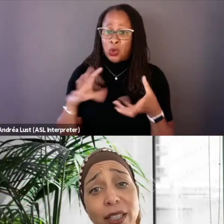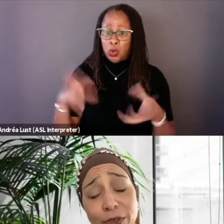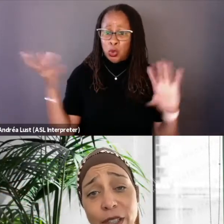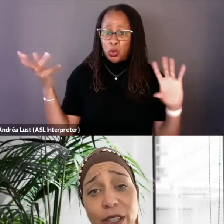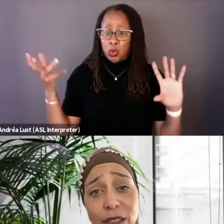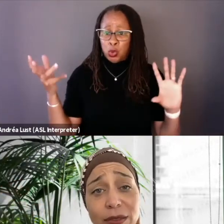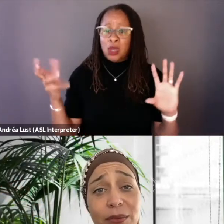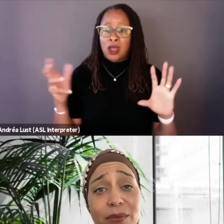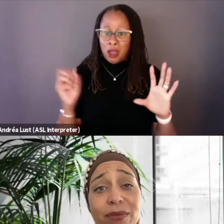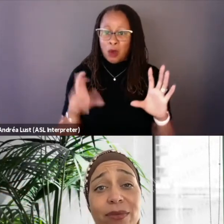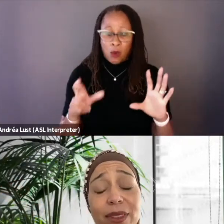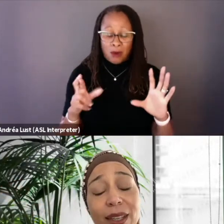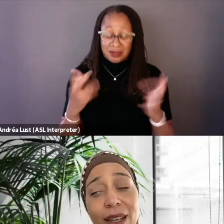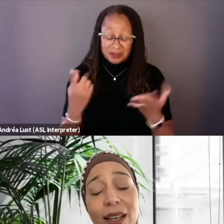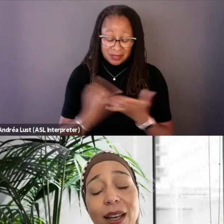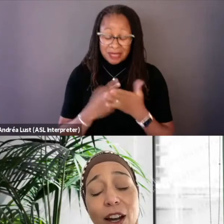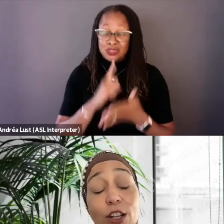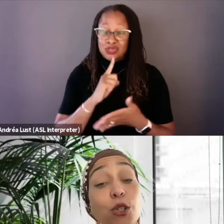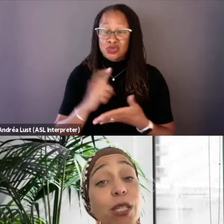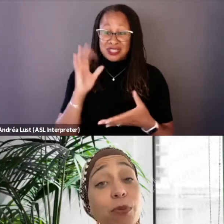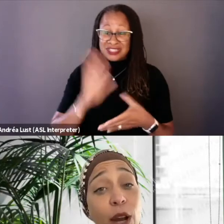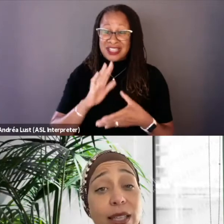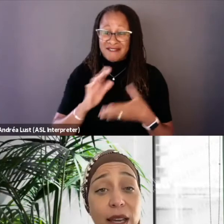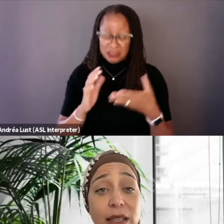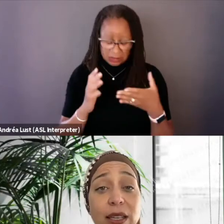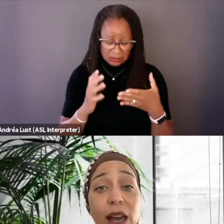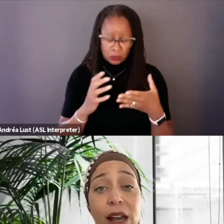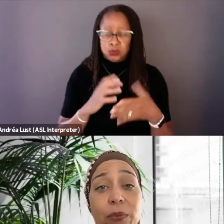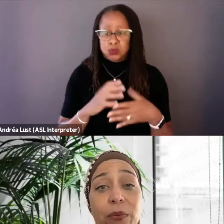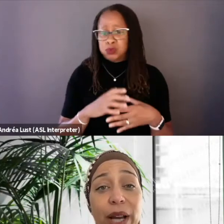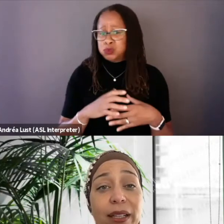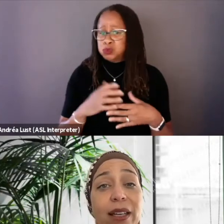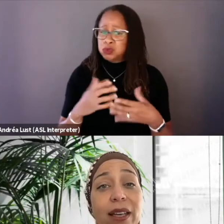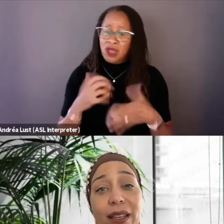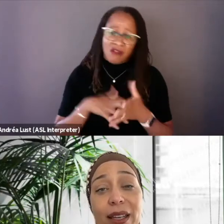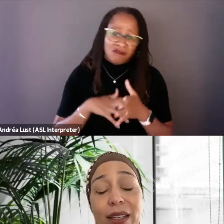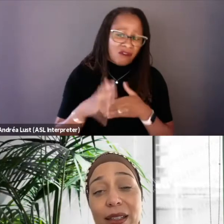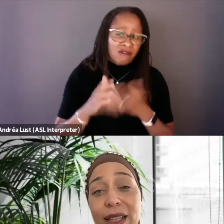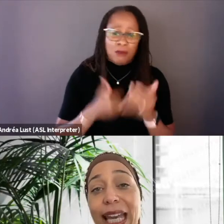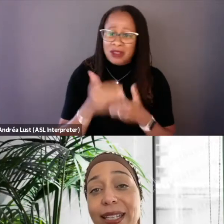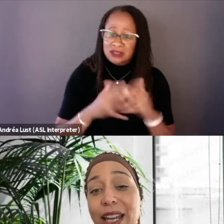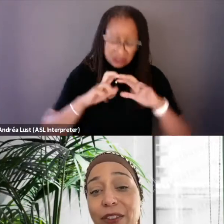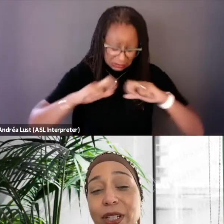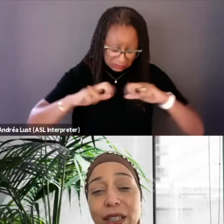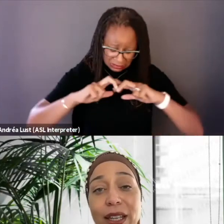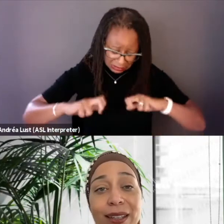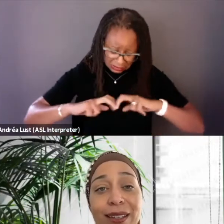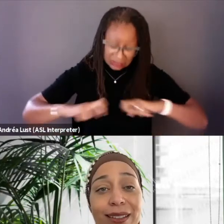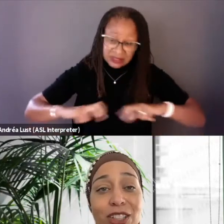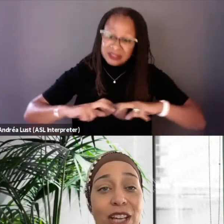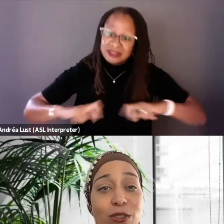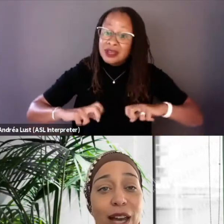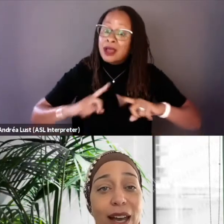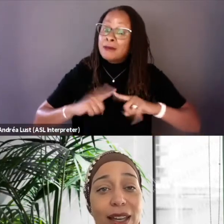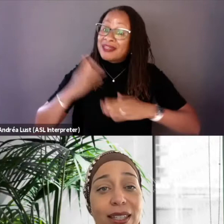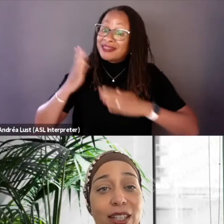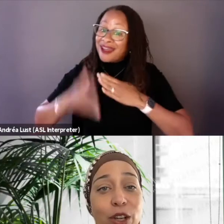difficult, arduous process, but the end definitely justifies, you know,